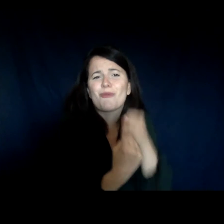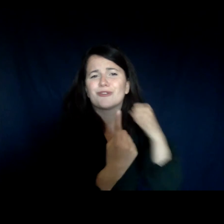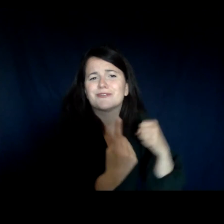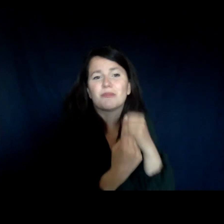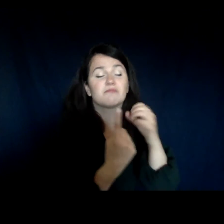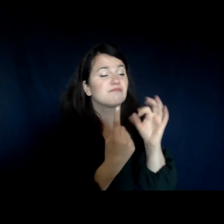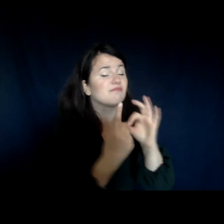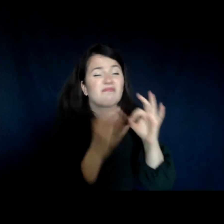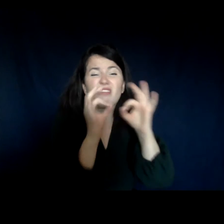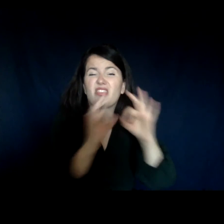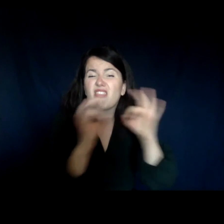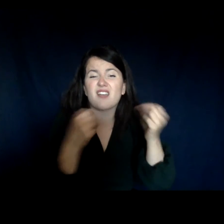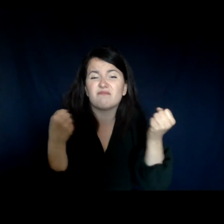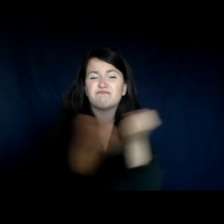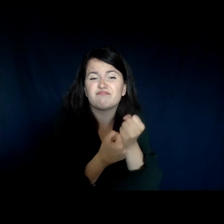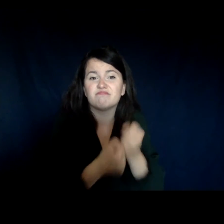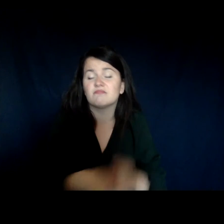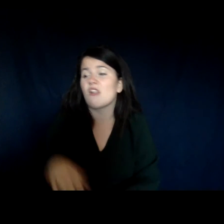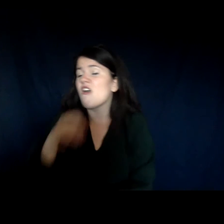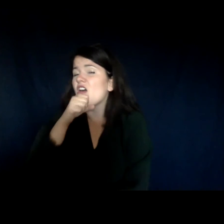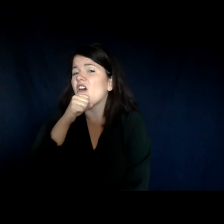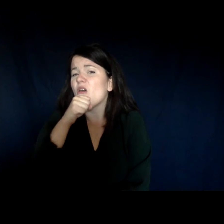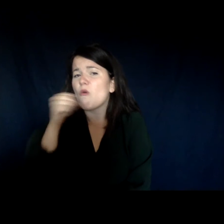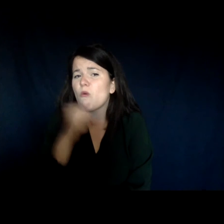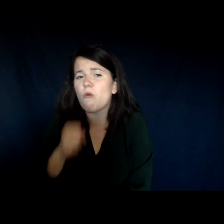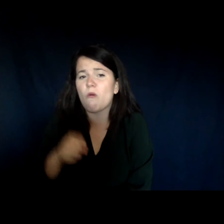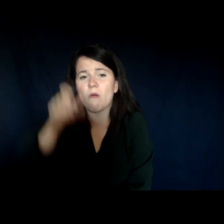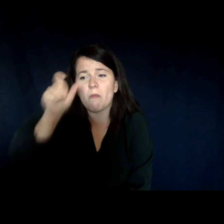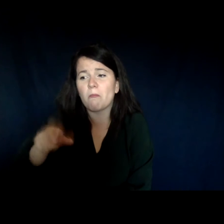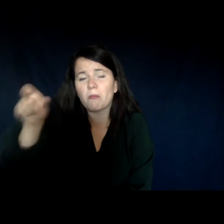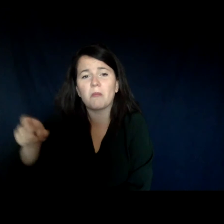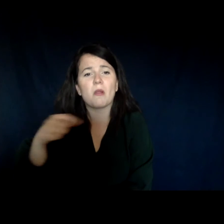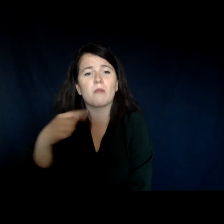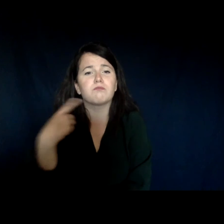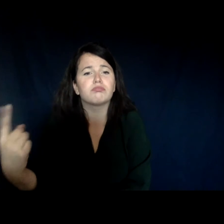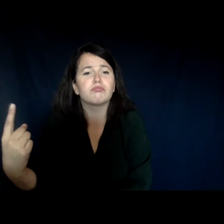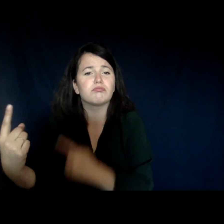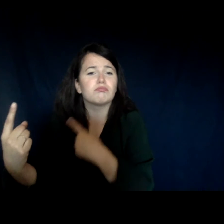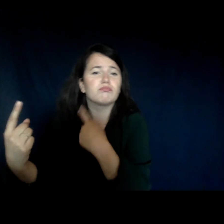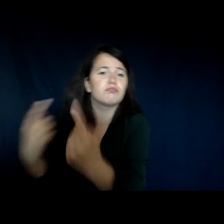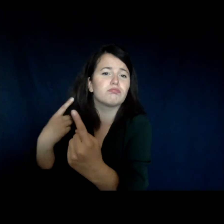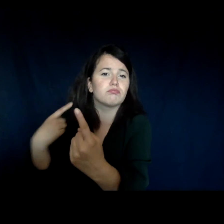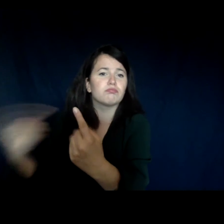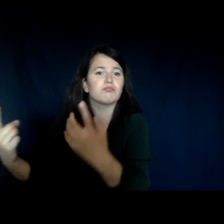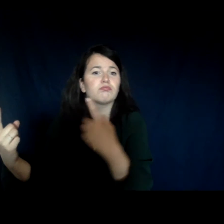Elderly people that are left alone. People that can't leave their homes